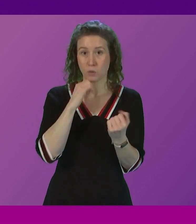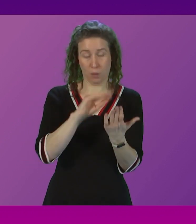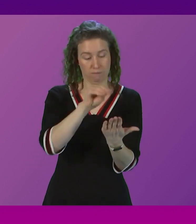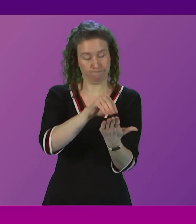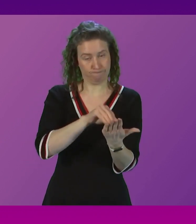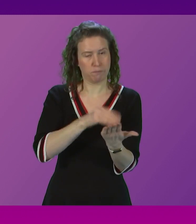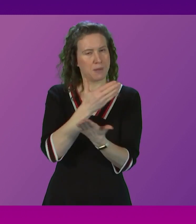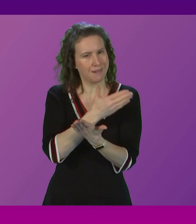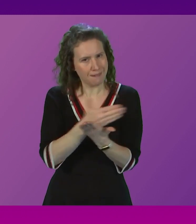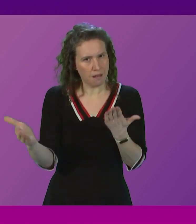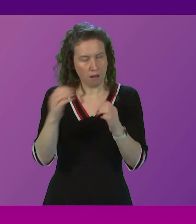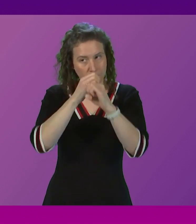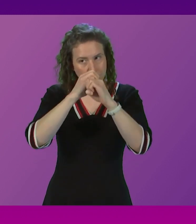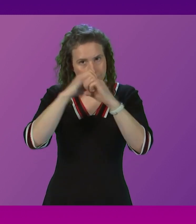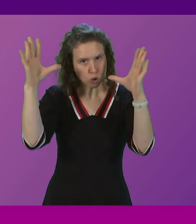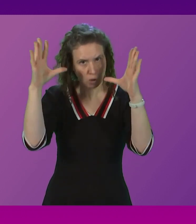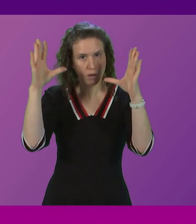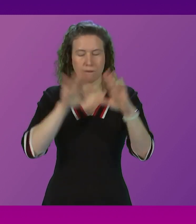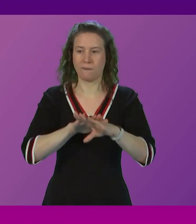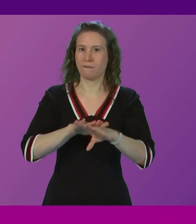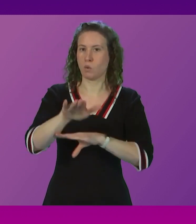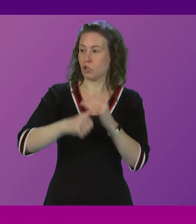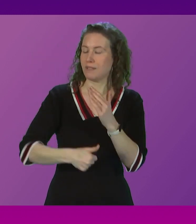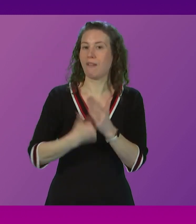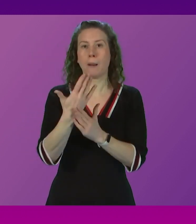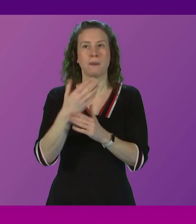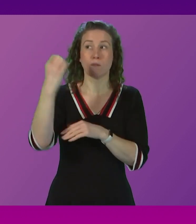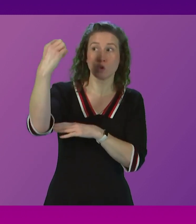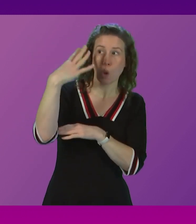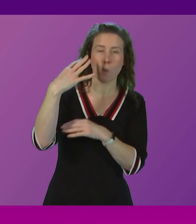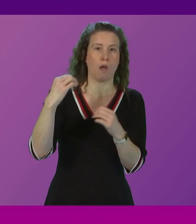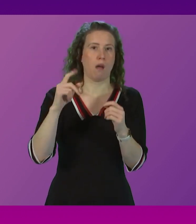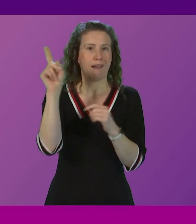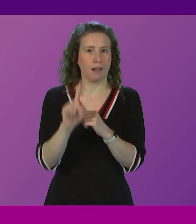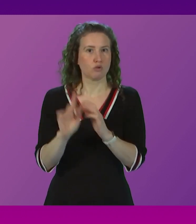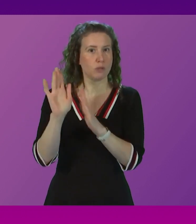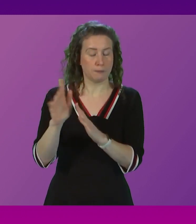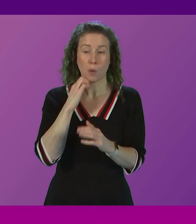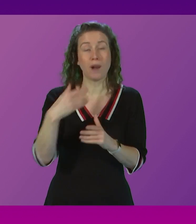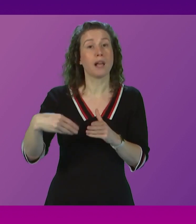a clear vision for the future development of solar energy. That will include the action that the